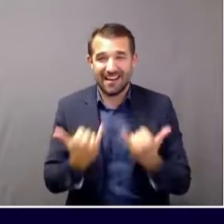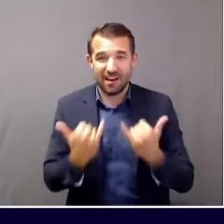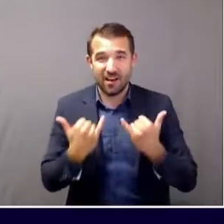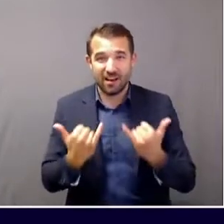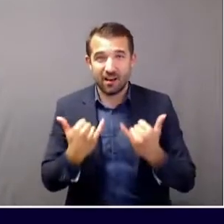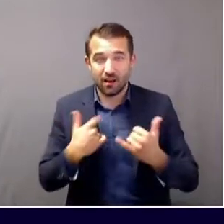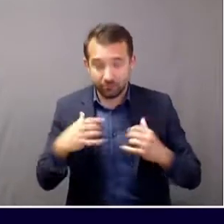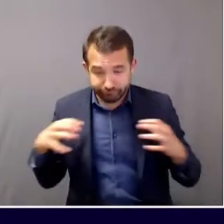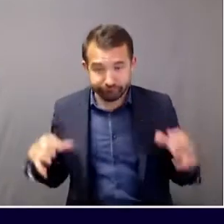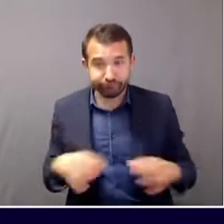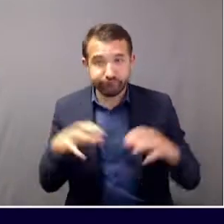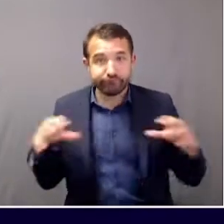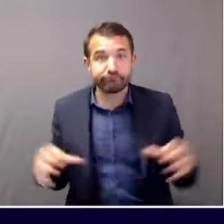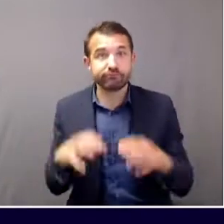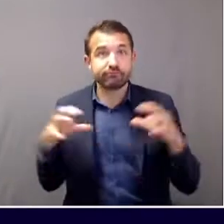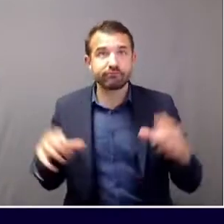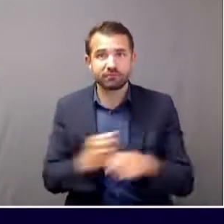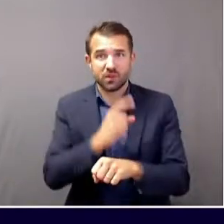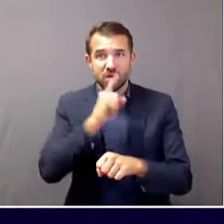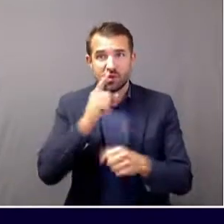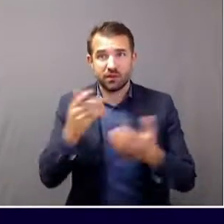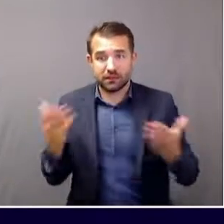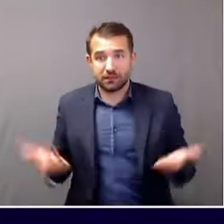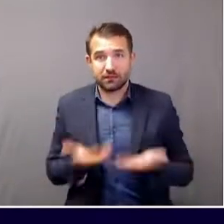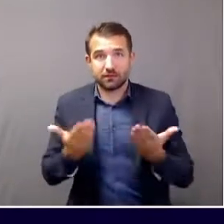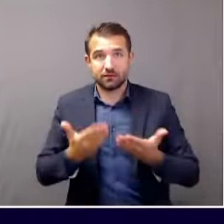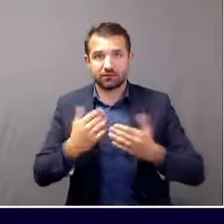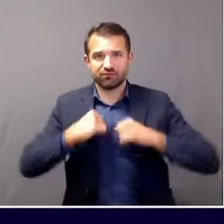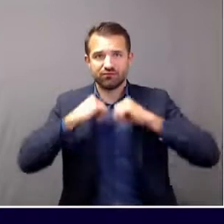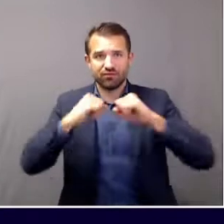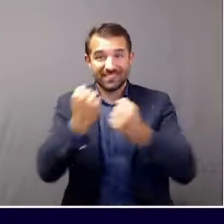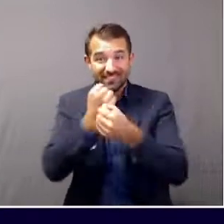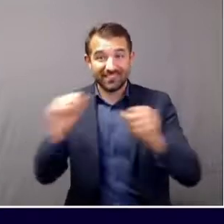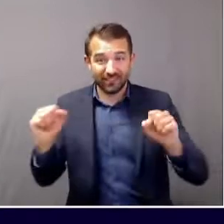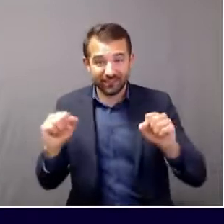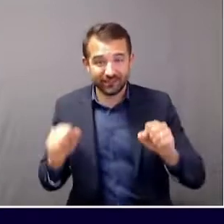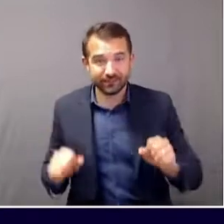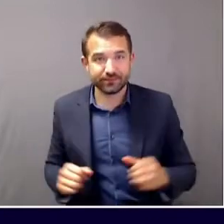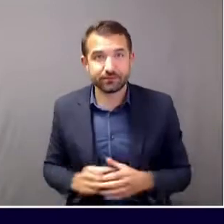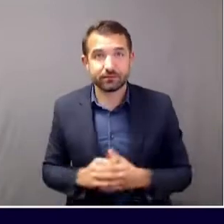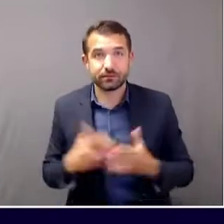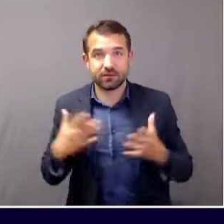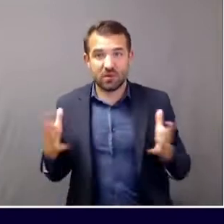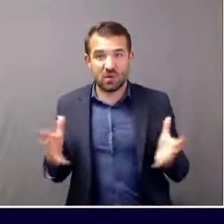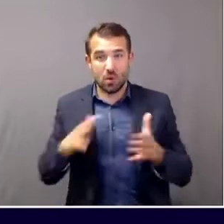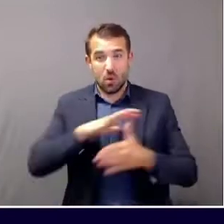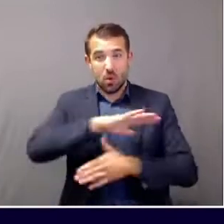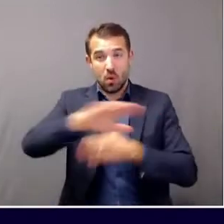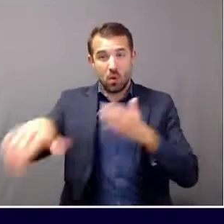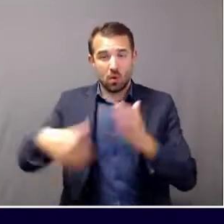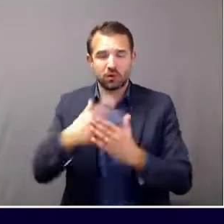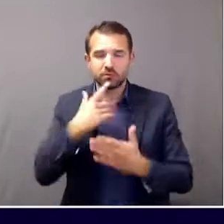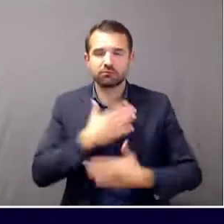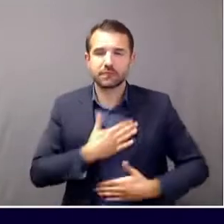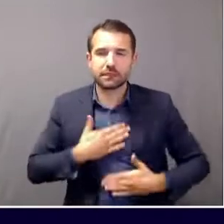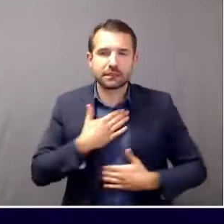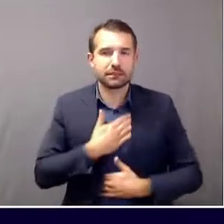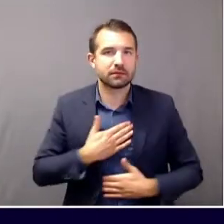that we here in Maine or staying safe like to encourage everyone